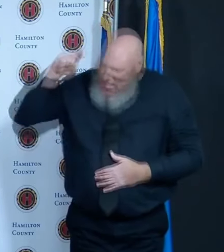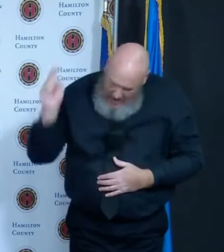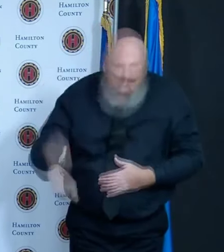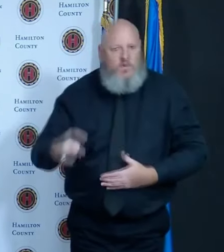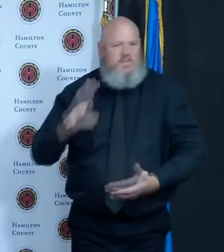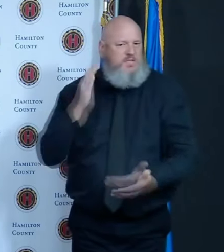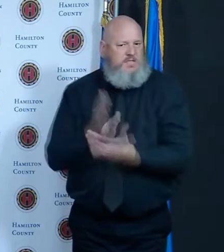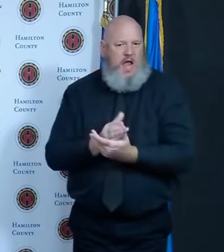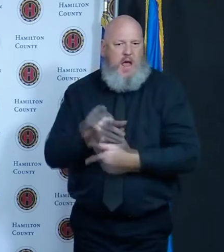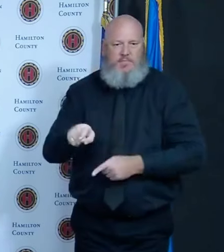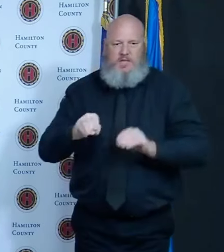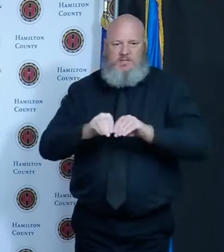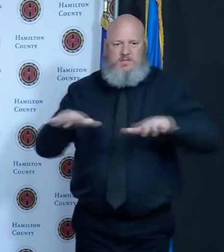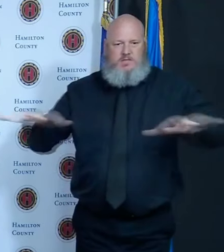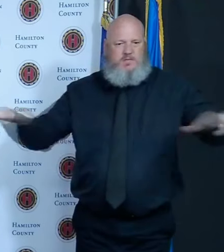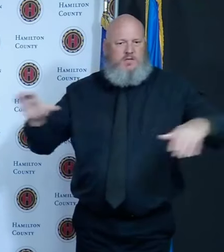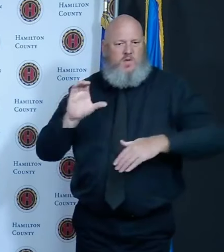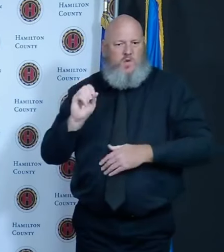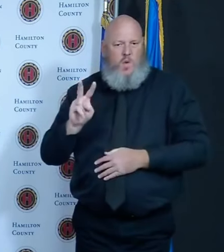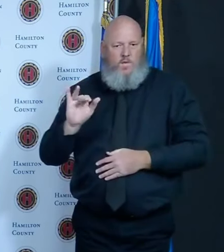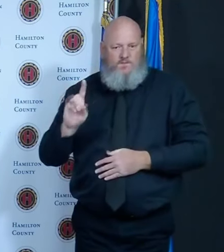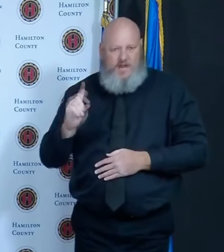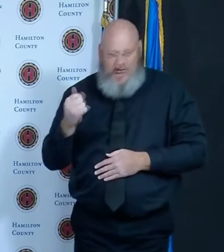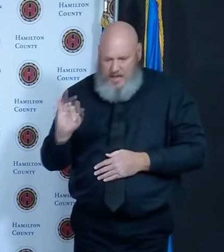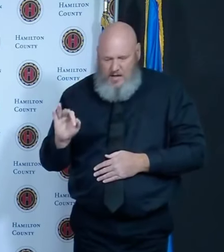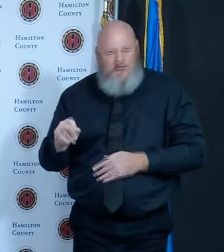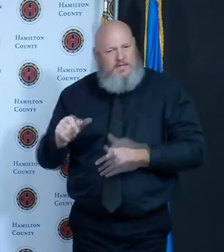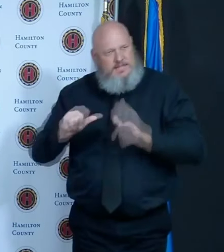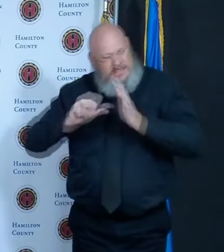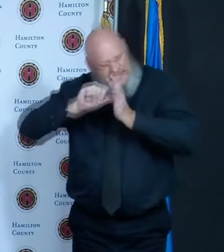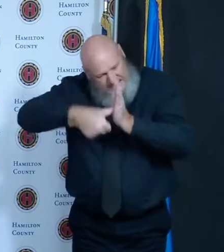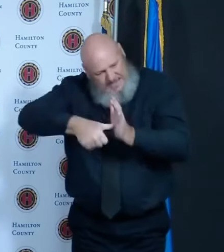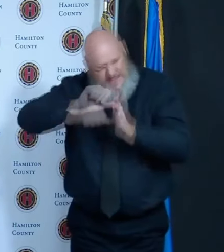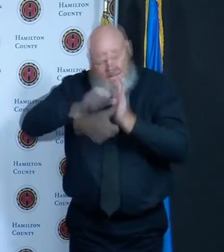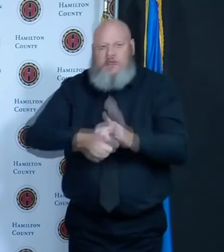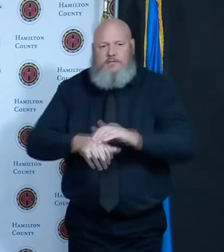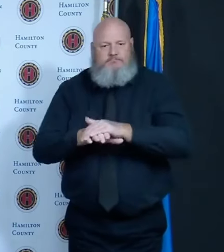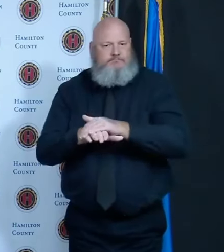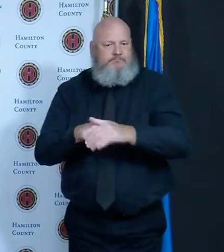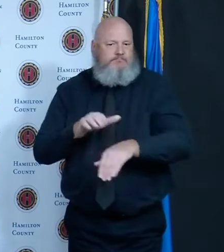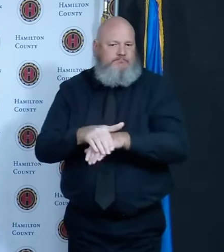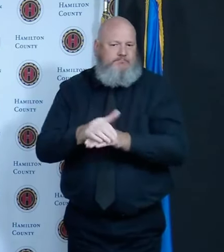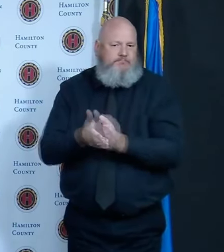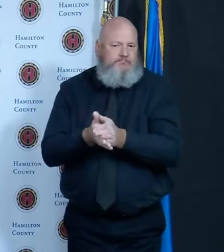hand-washing the safe distancing with extreme caution and before leaving our